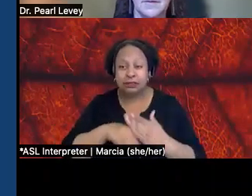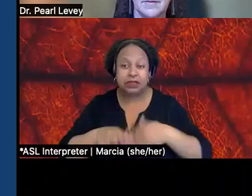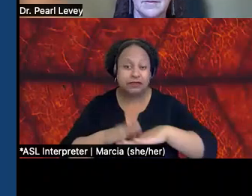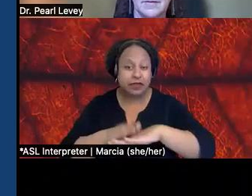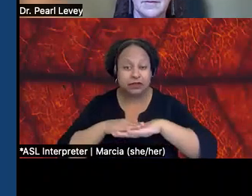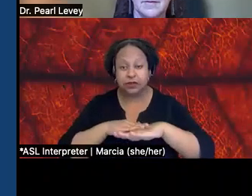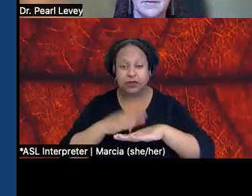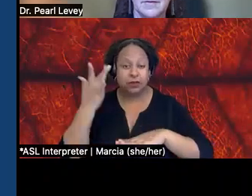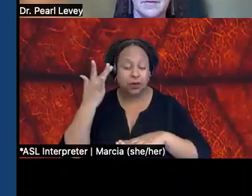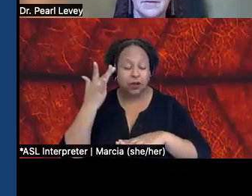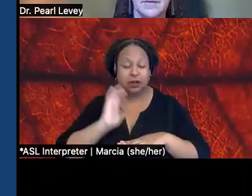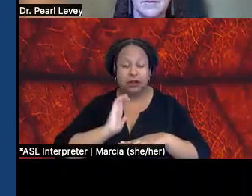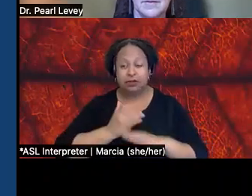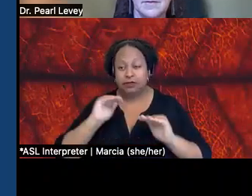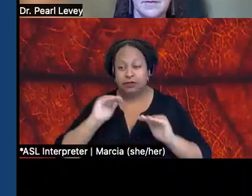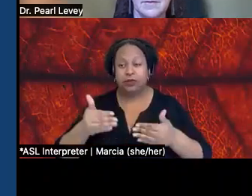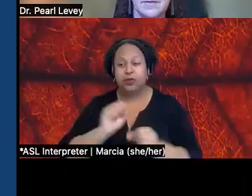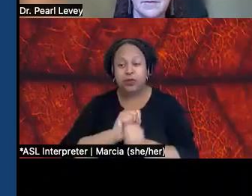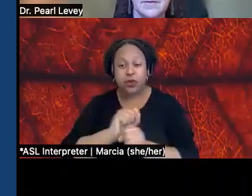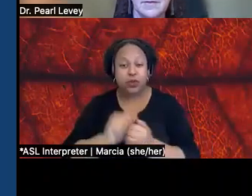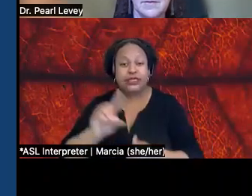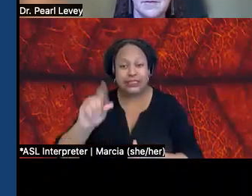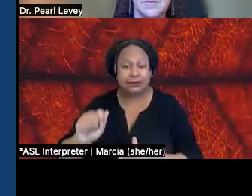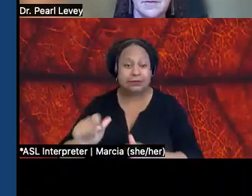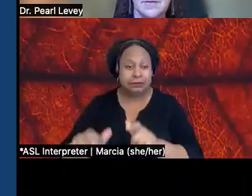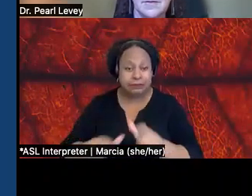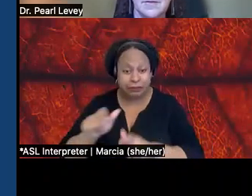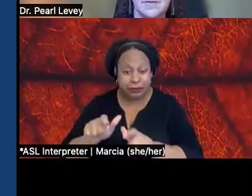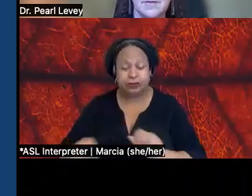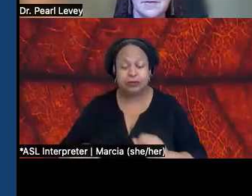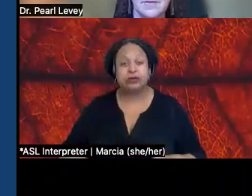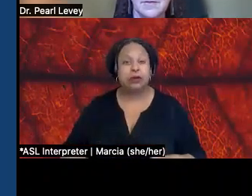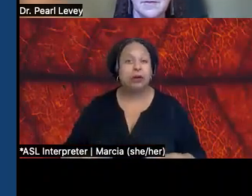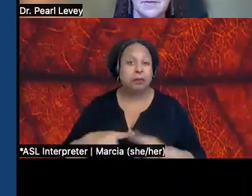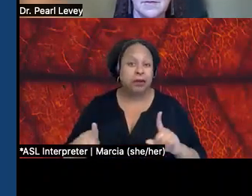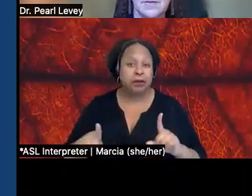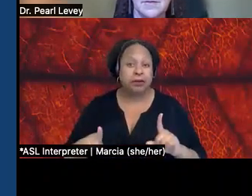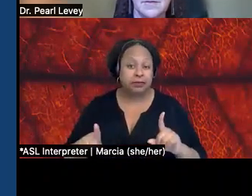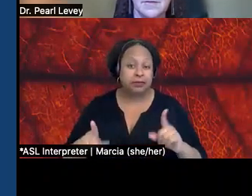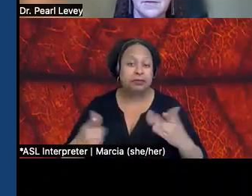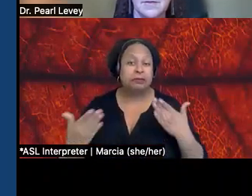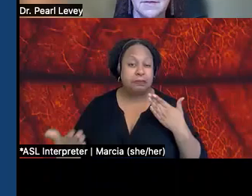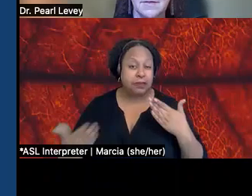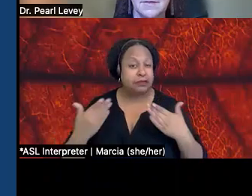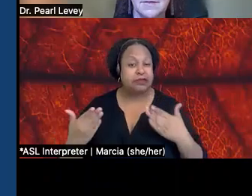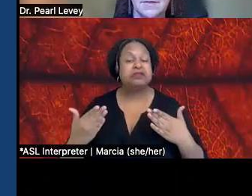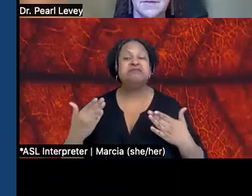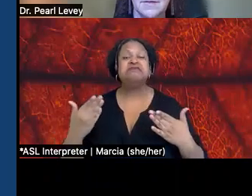is working with disabled folks, but it might in terms of if they are registered with us.